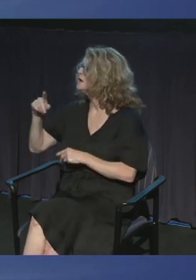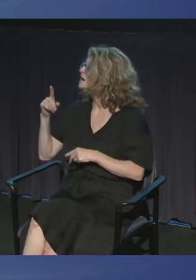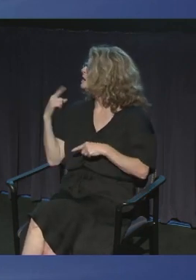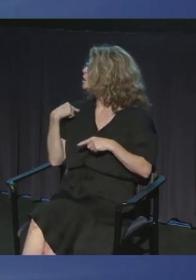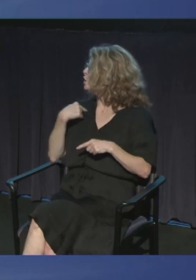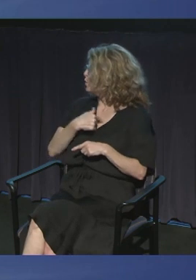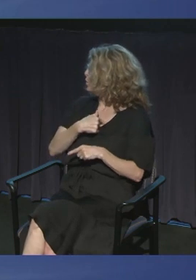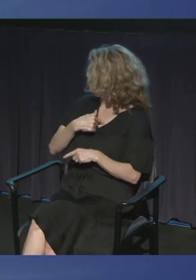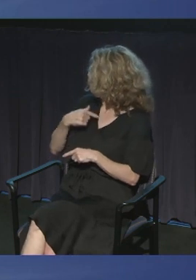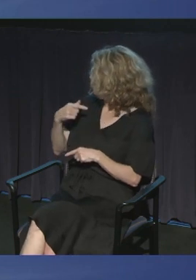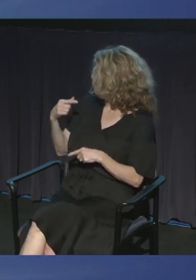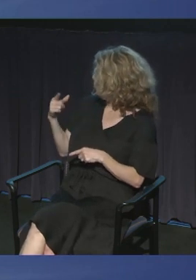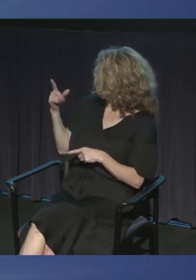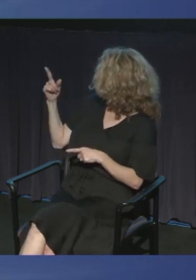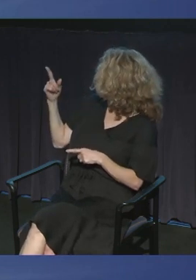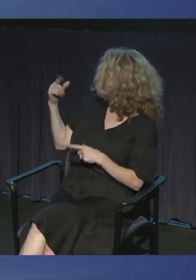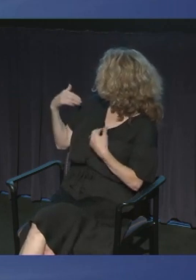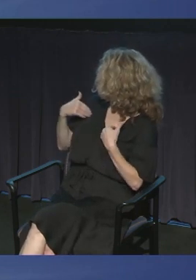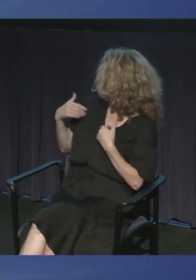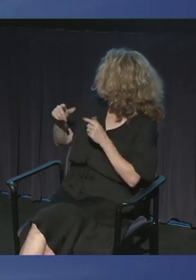AS WELL AND THEY REPEAT HERE AND THEY HAVE DIFFERENT END